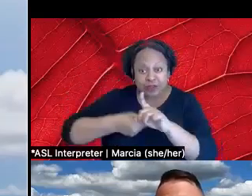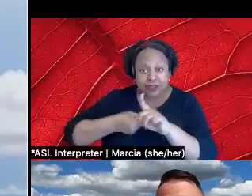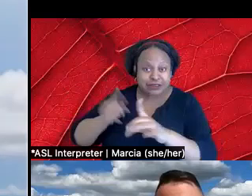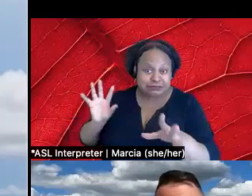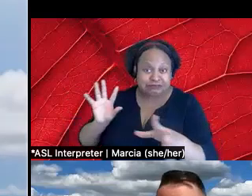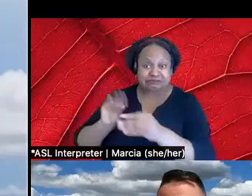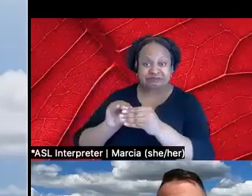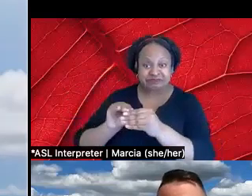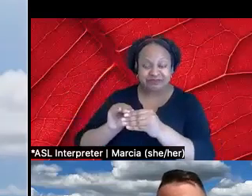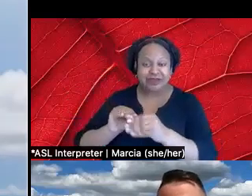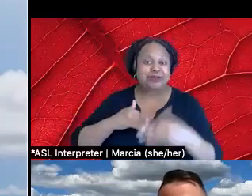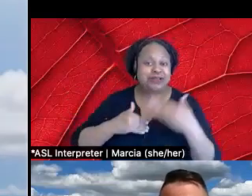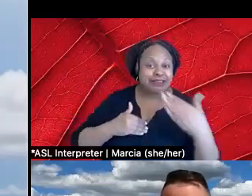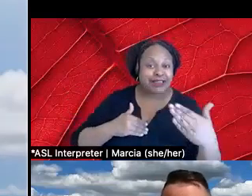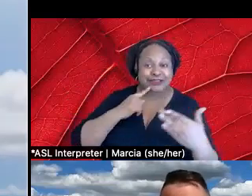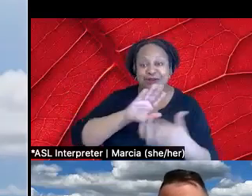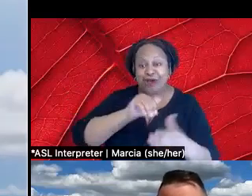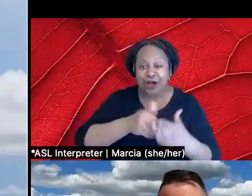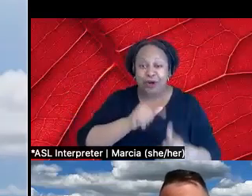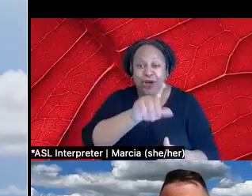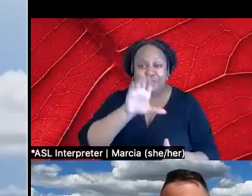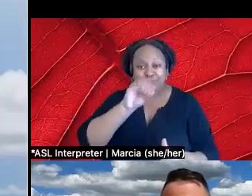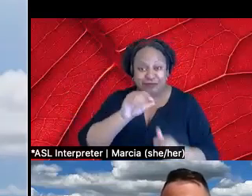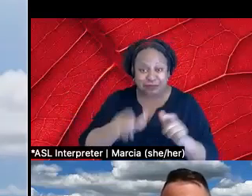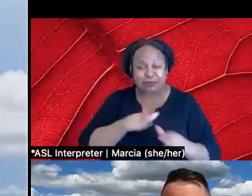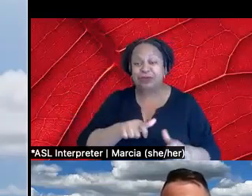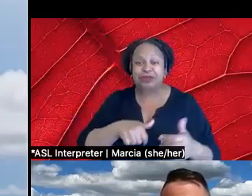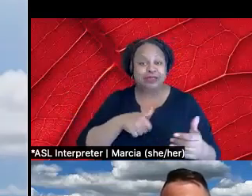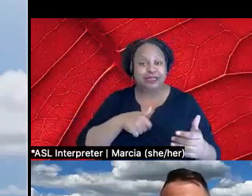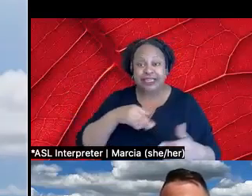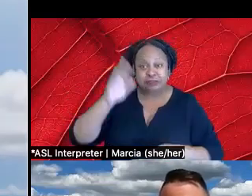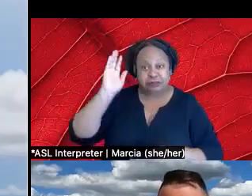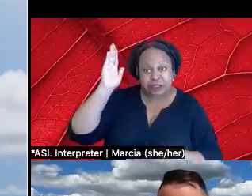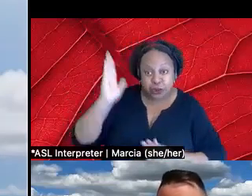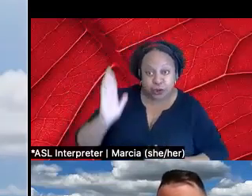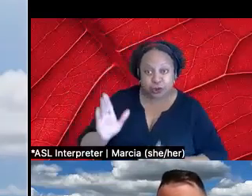My thanks to all of these 150 people, whether you were presenters, interpreters,